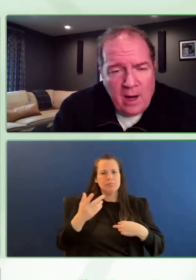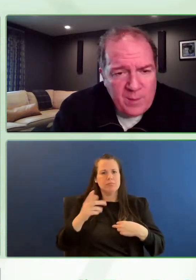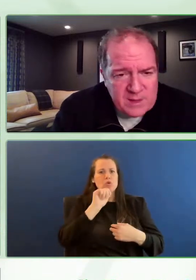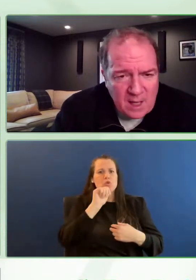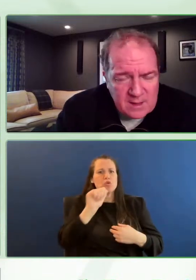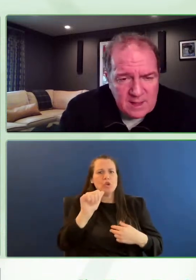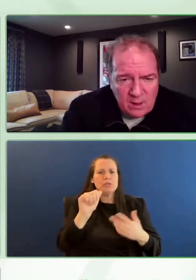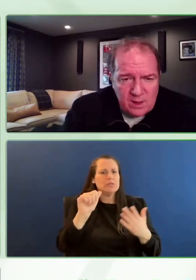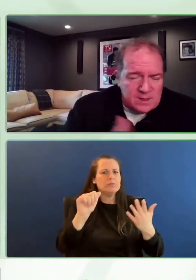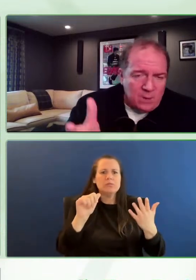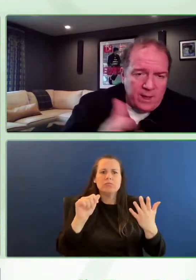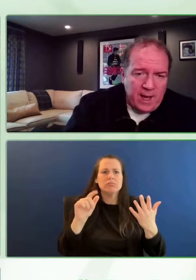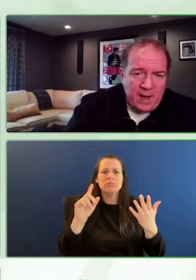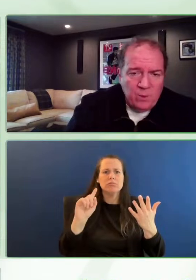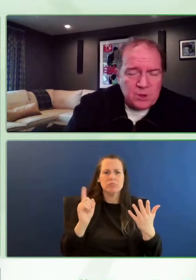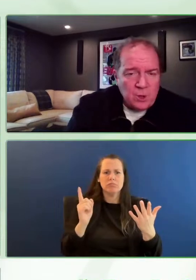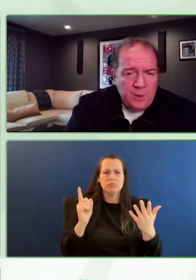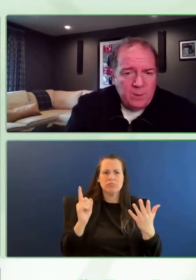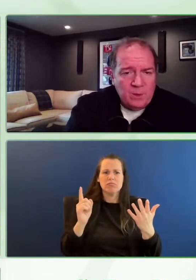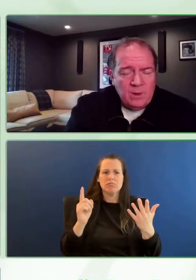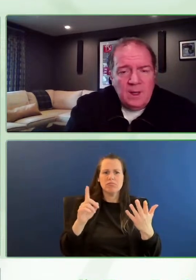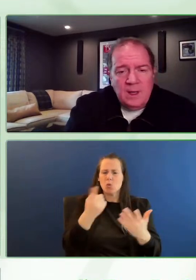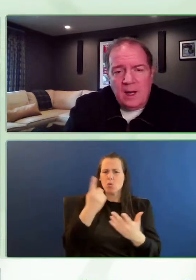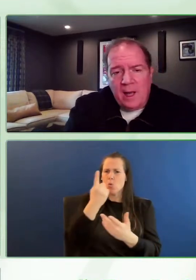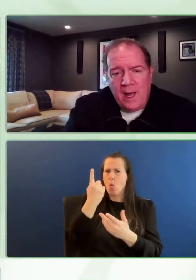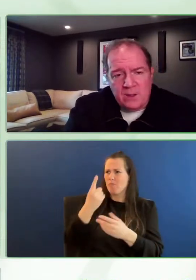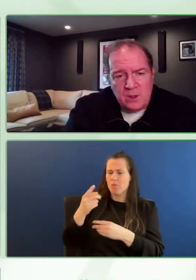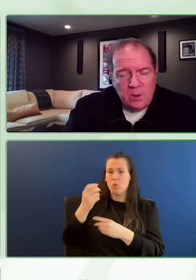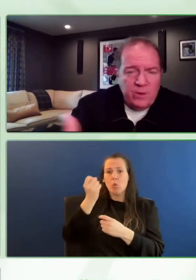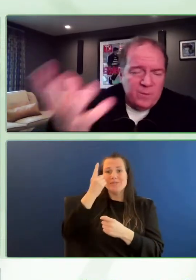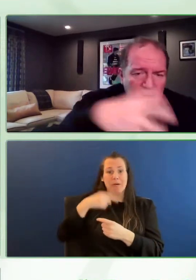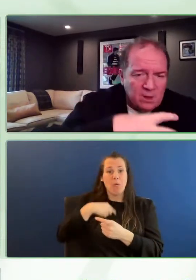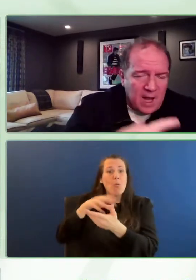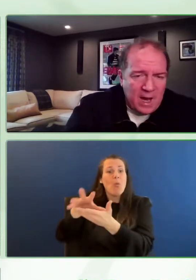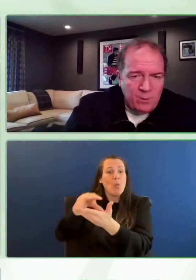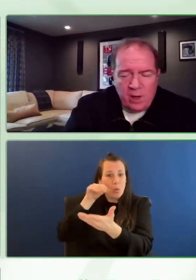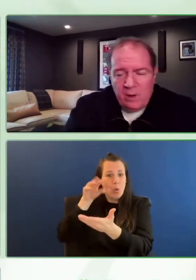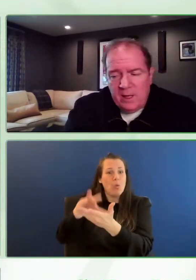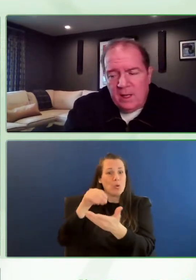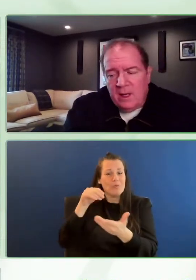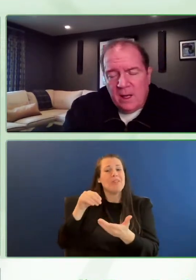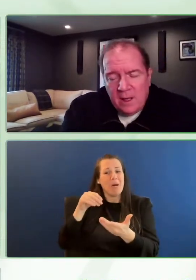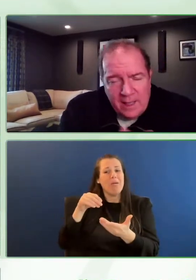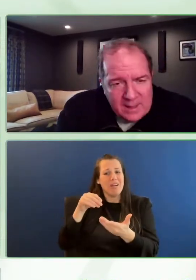Our episodic series that we will show people how to do it, we build a library.